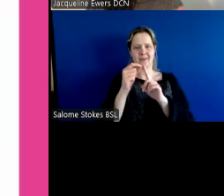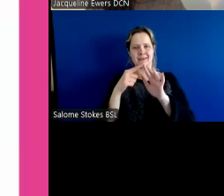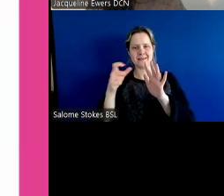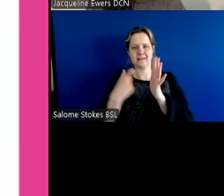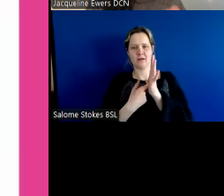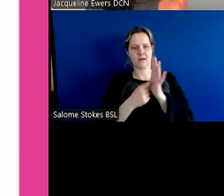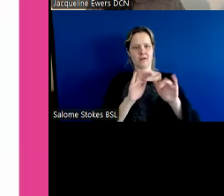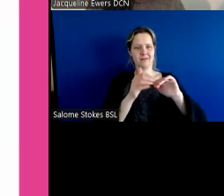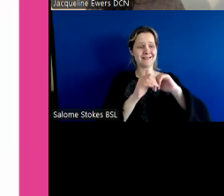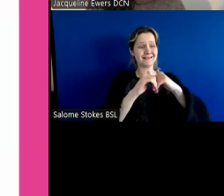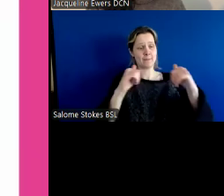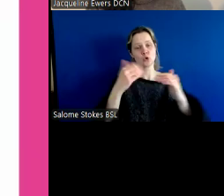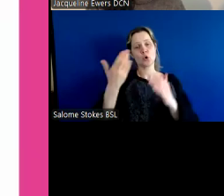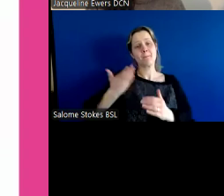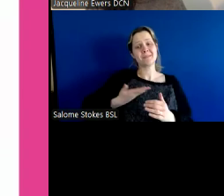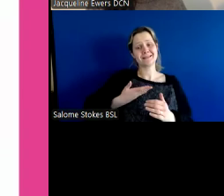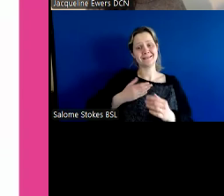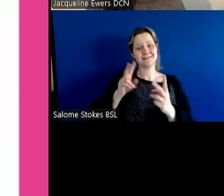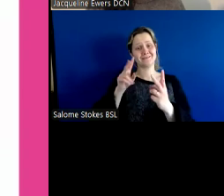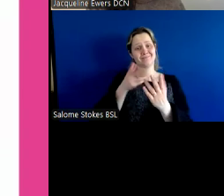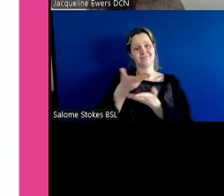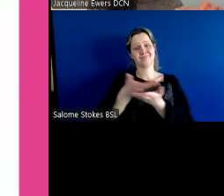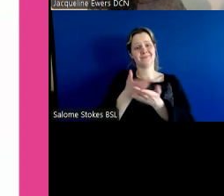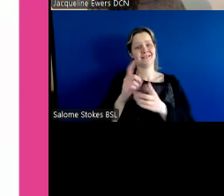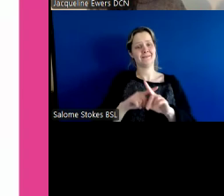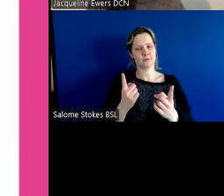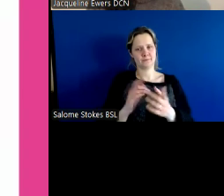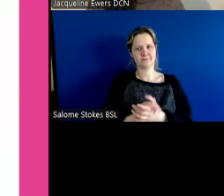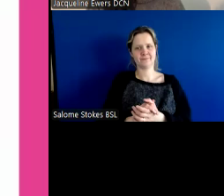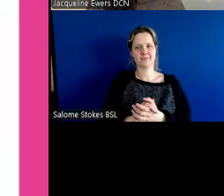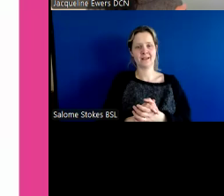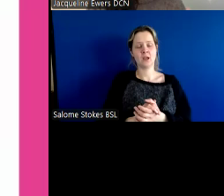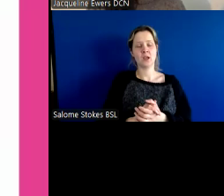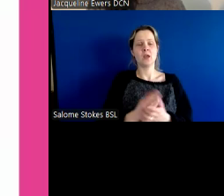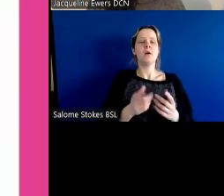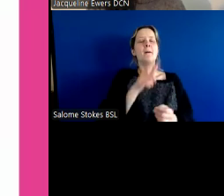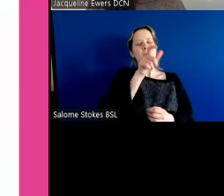to business-to-business contacts unless they are sole traders or partnerships.